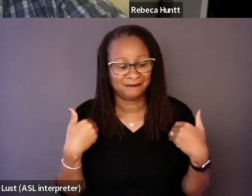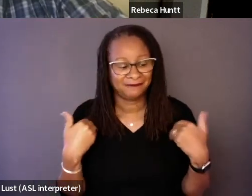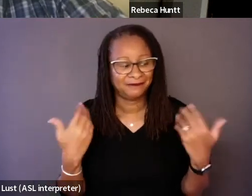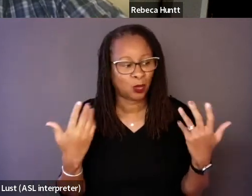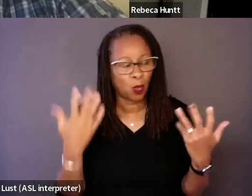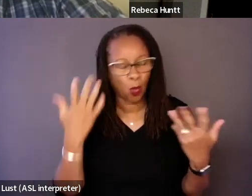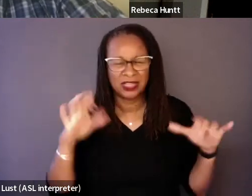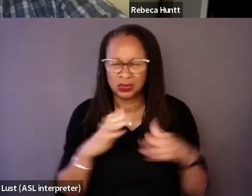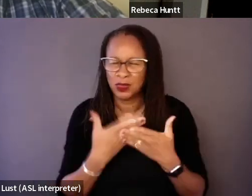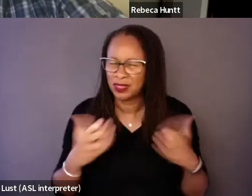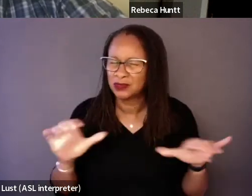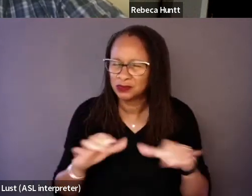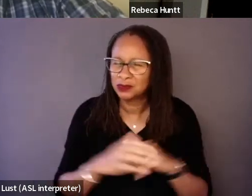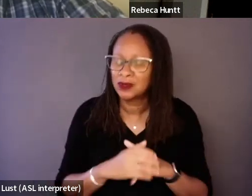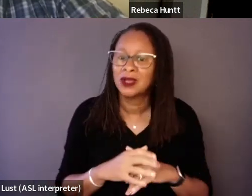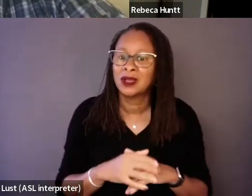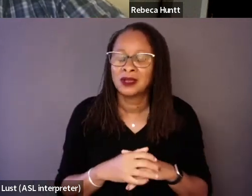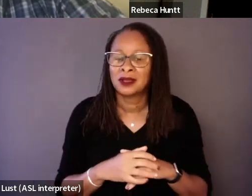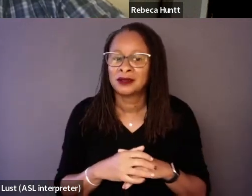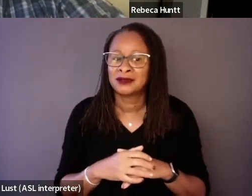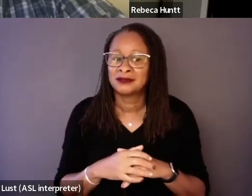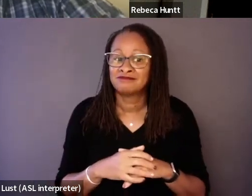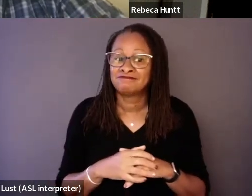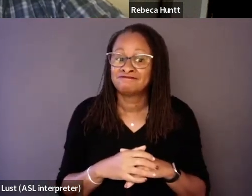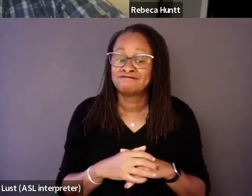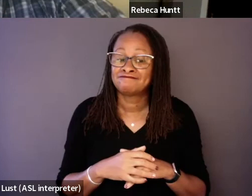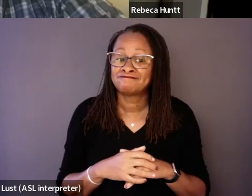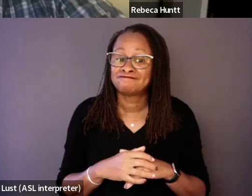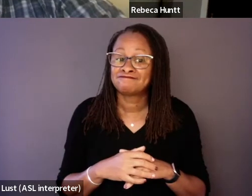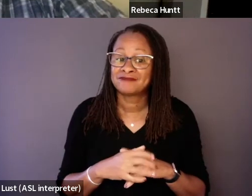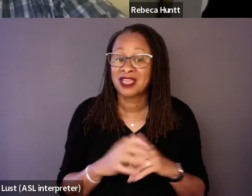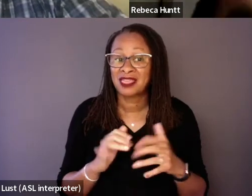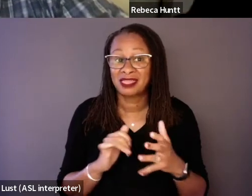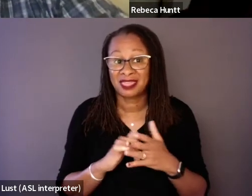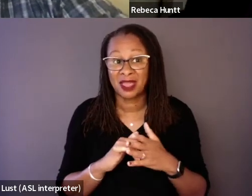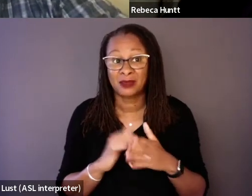Was that, you know, the process of sort of like building that back story for your parents